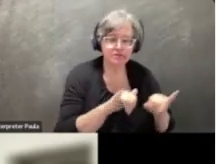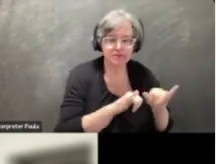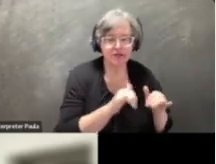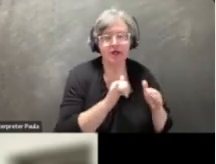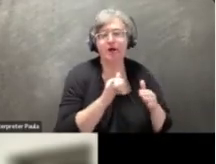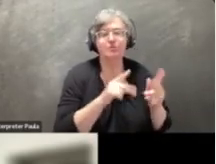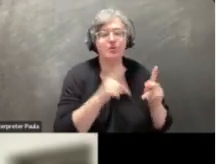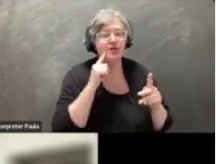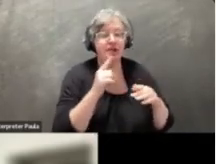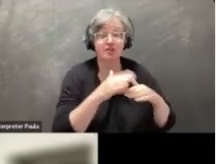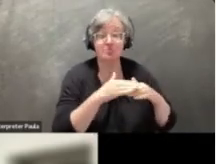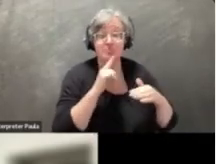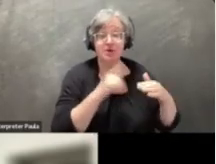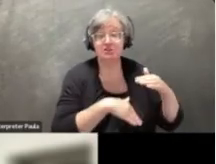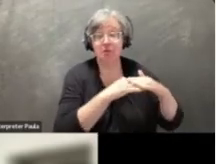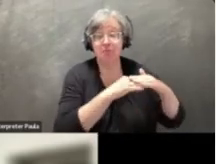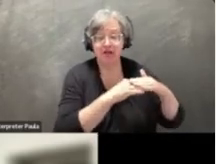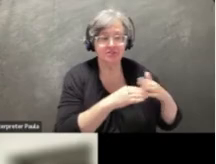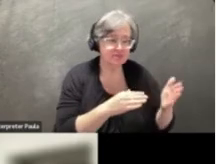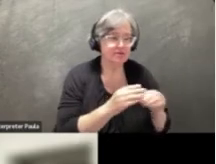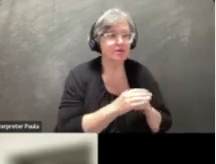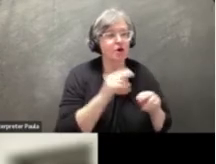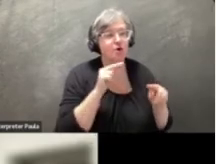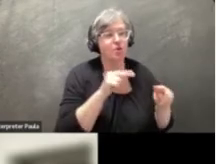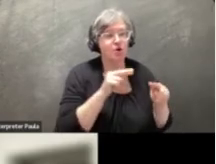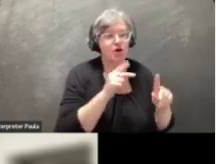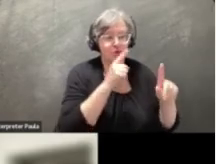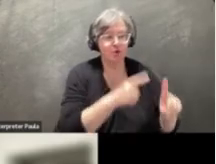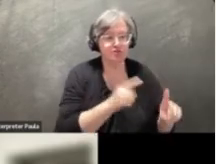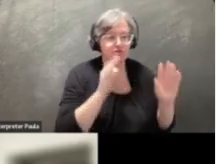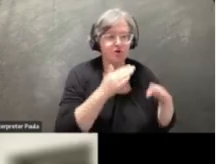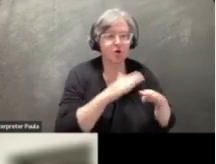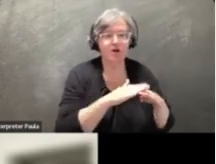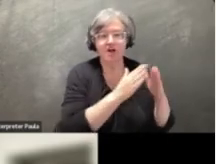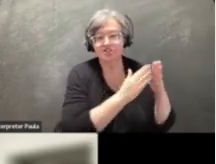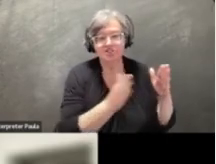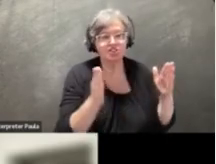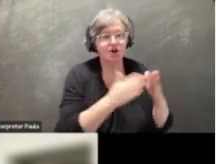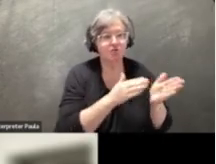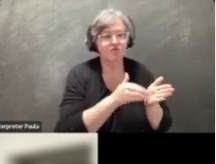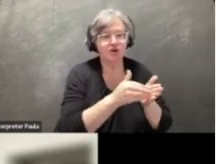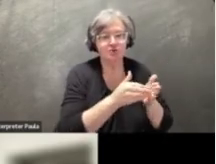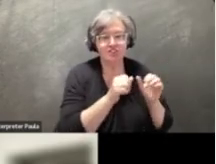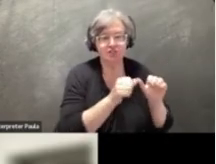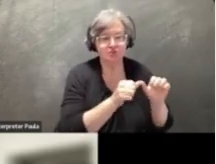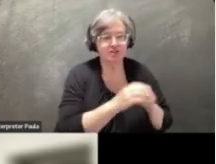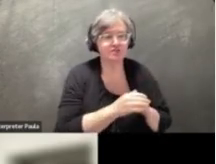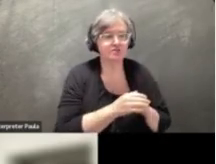rather than the floor. We looking we looked at goals that are focused on scope, frequency and duration, and we look for